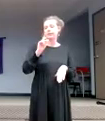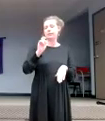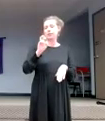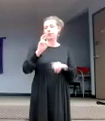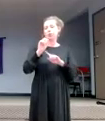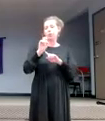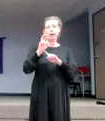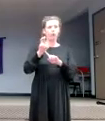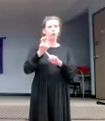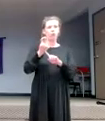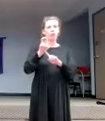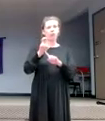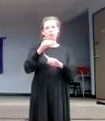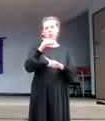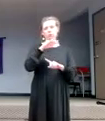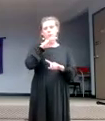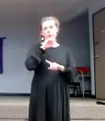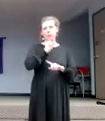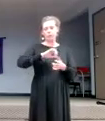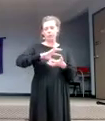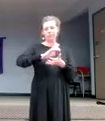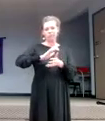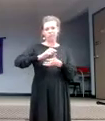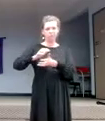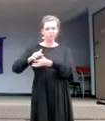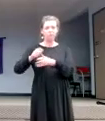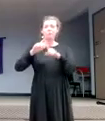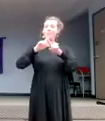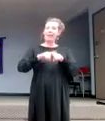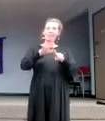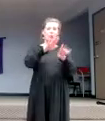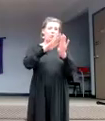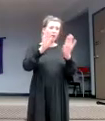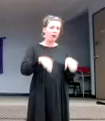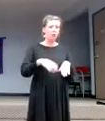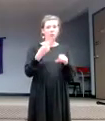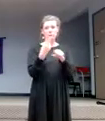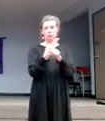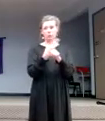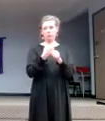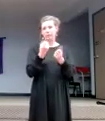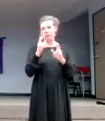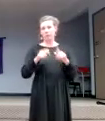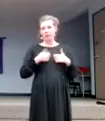but it depends on your family size and house use.